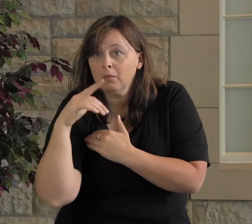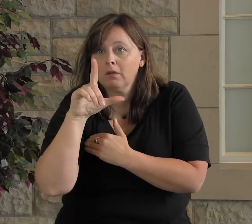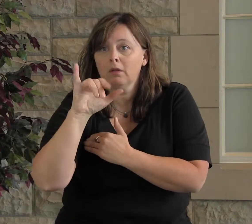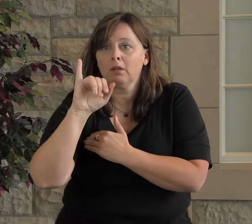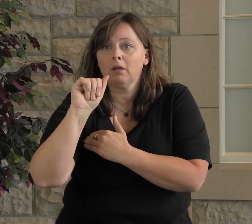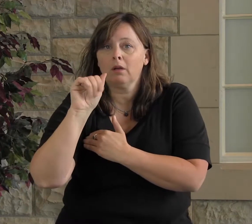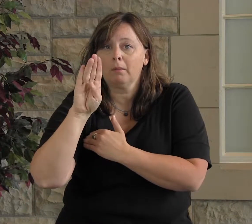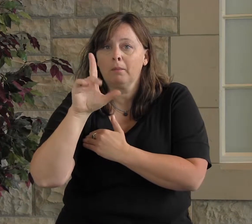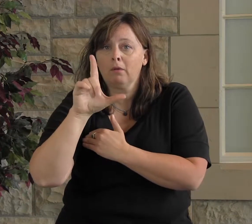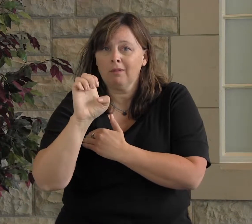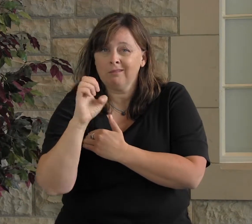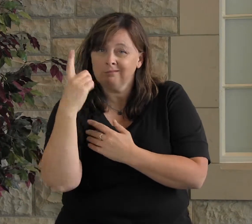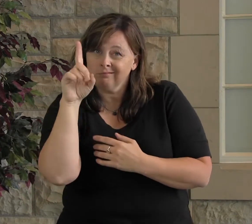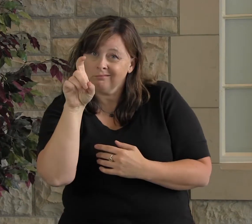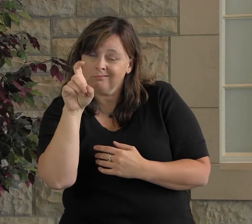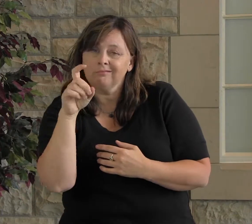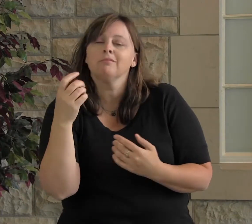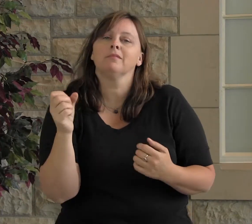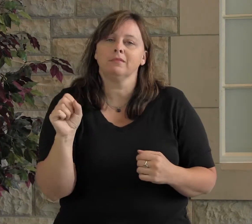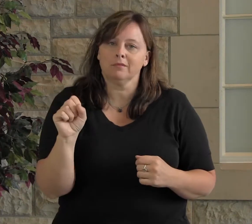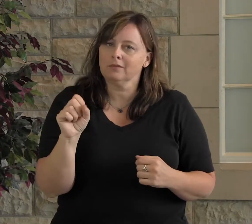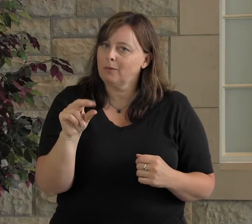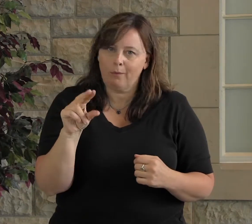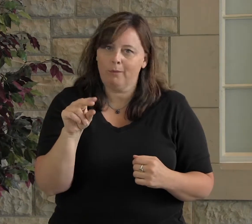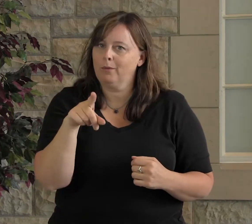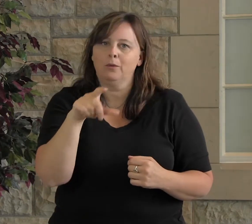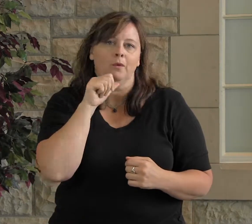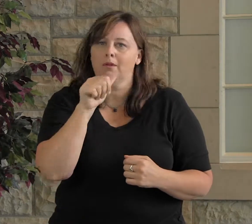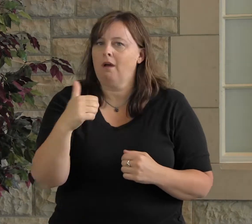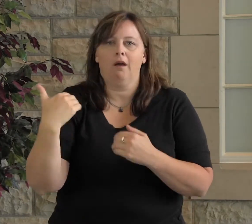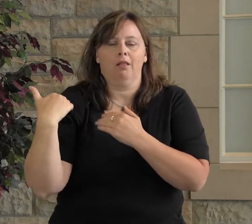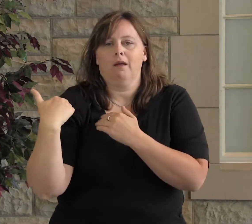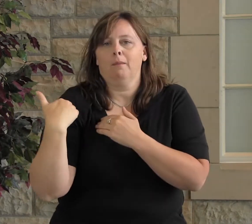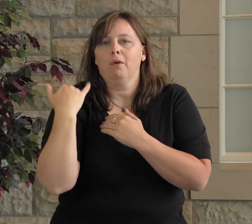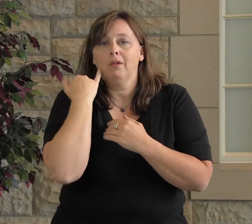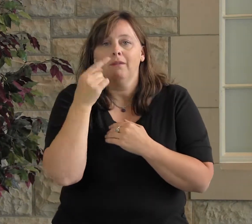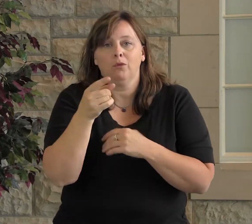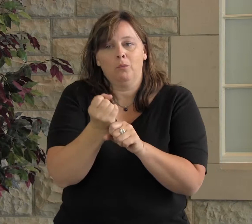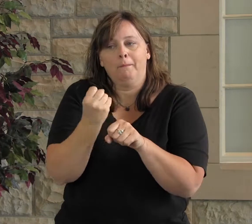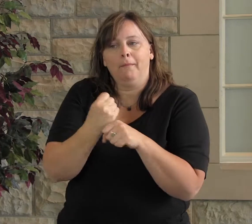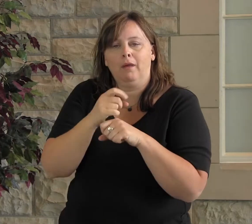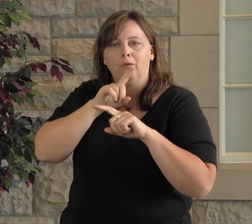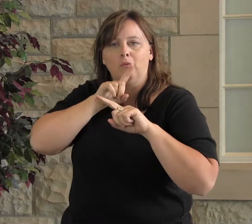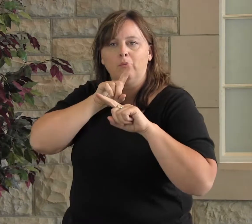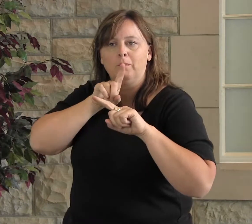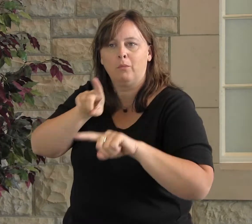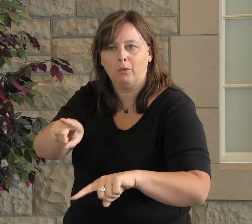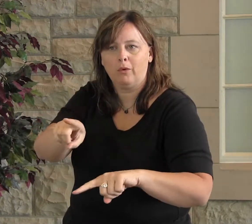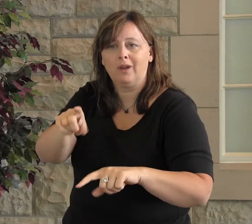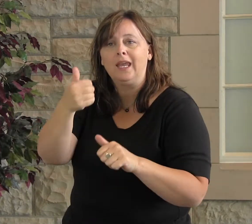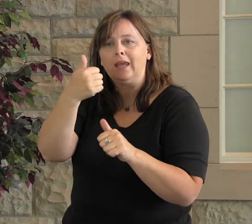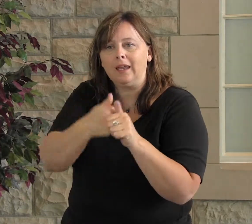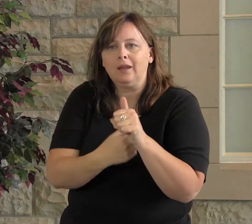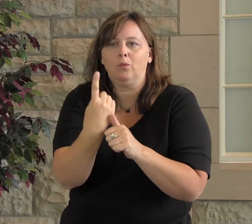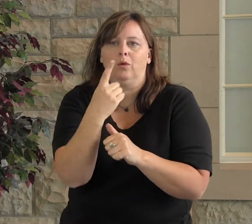does that mean that I become liable? The answer to that is no. You are not liable.